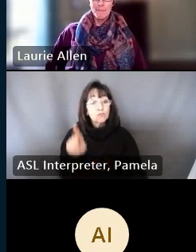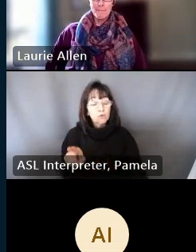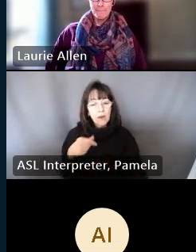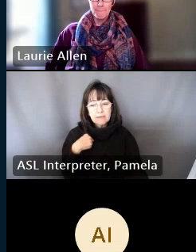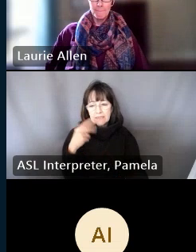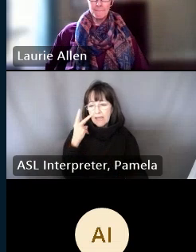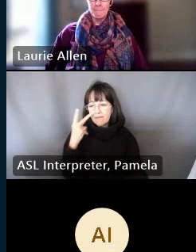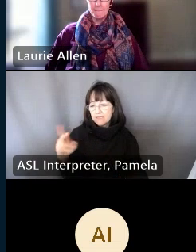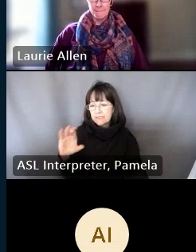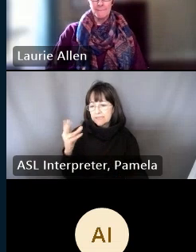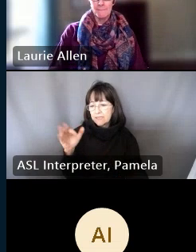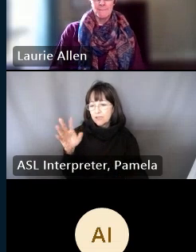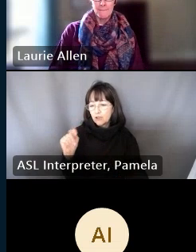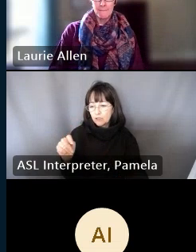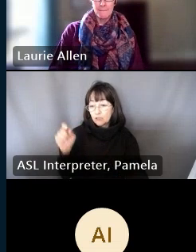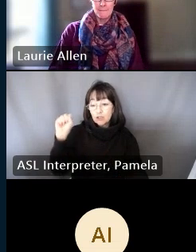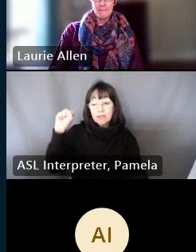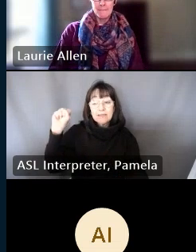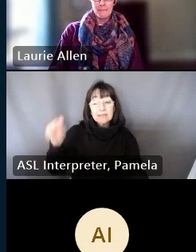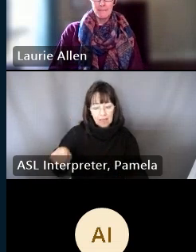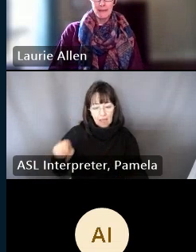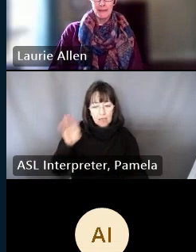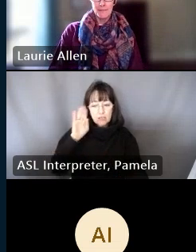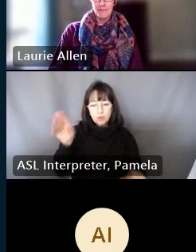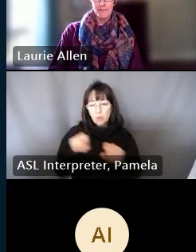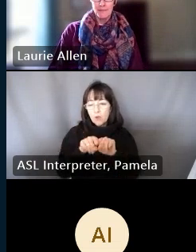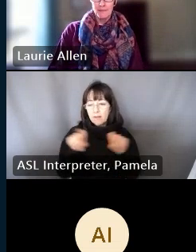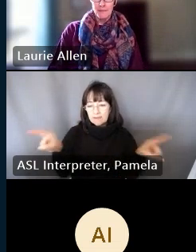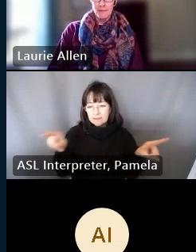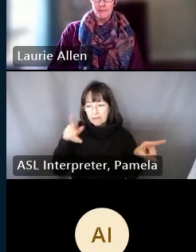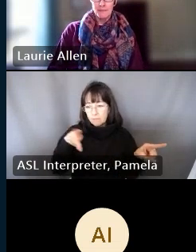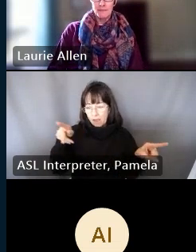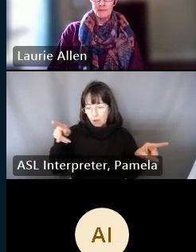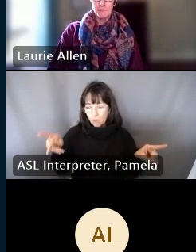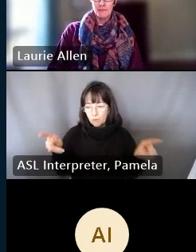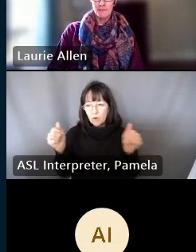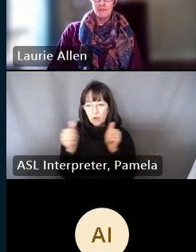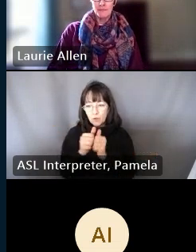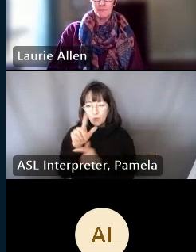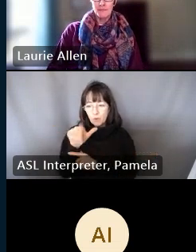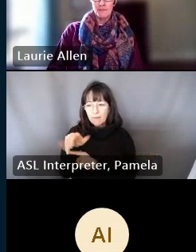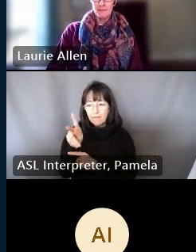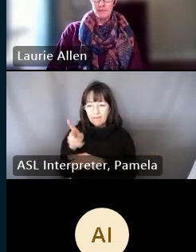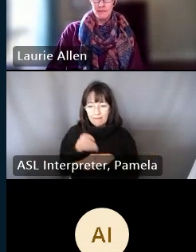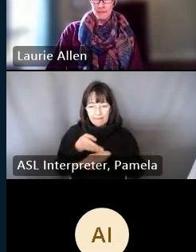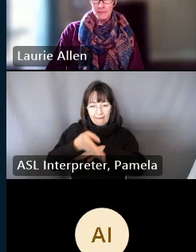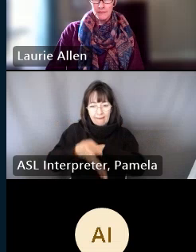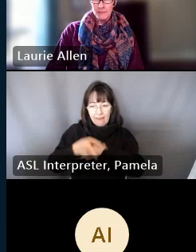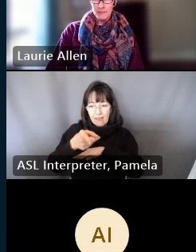Just a firm yes—we will be sending out the PowerPoint presentation with the links after the webinar.